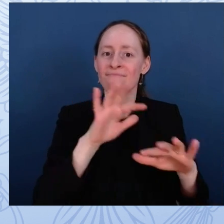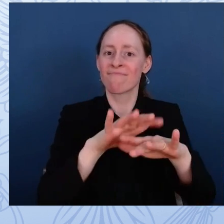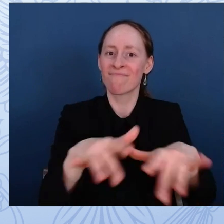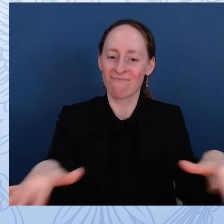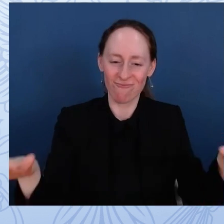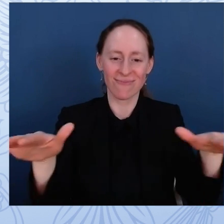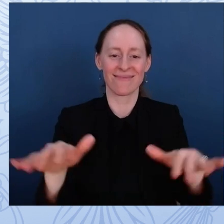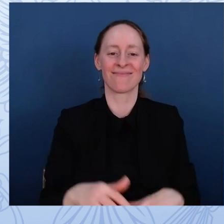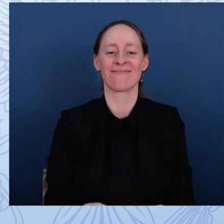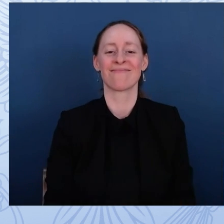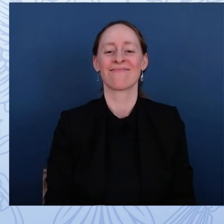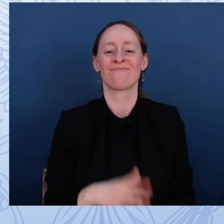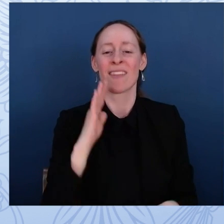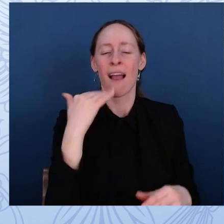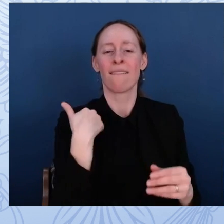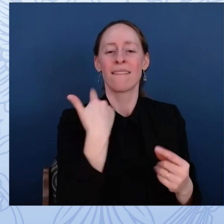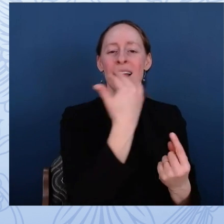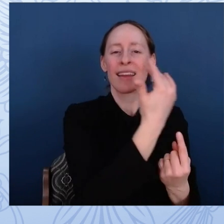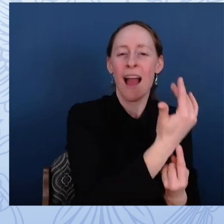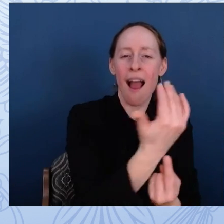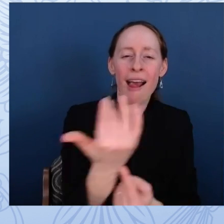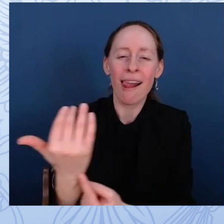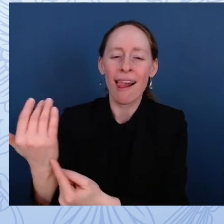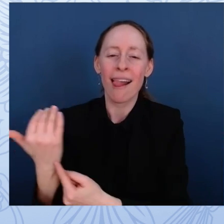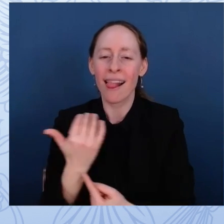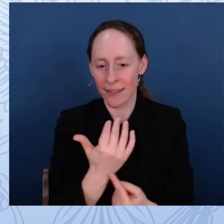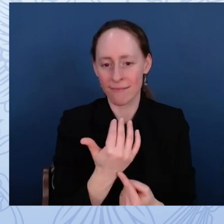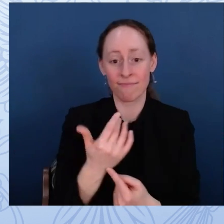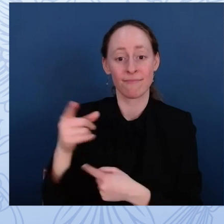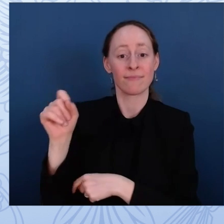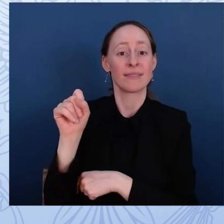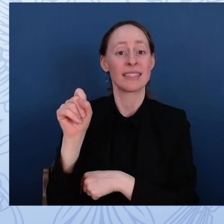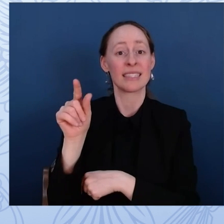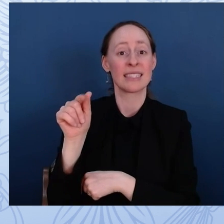Paul Simon will perform a selection of his iconic songs.